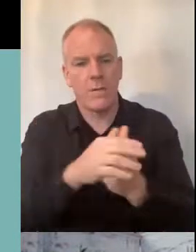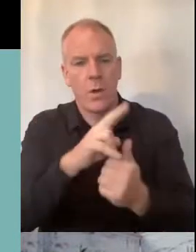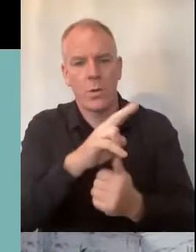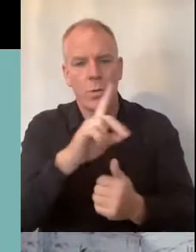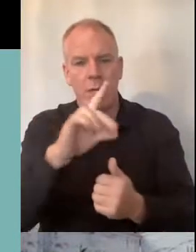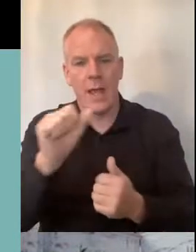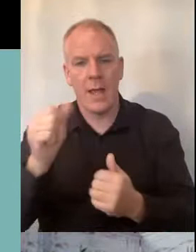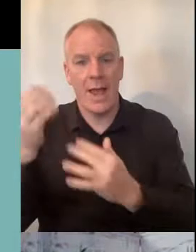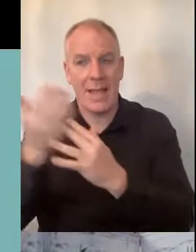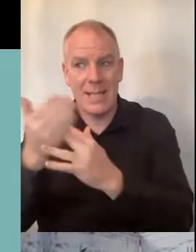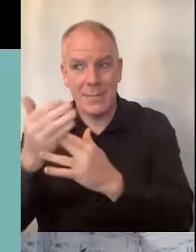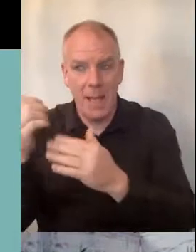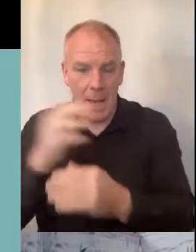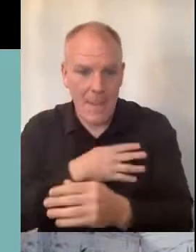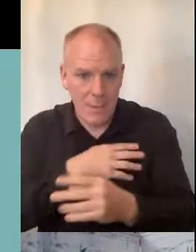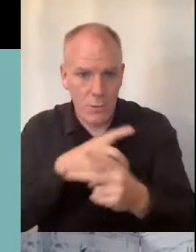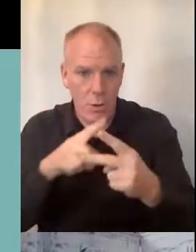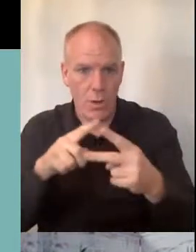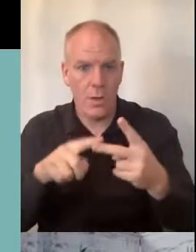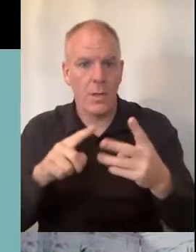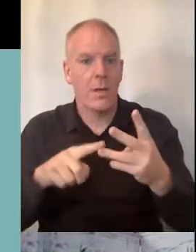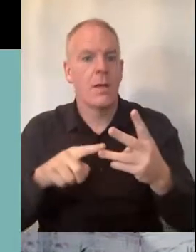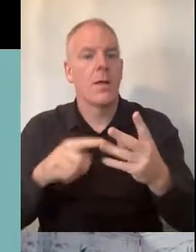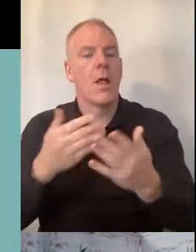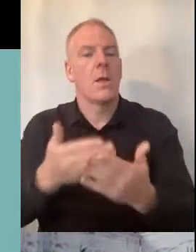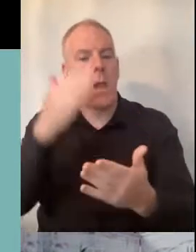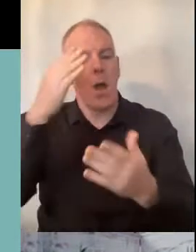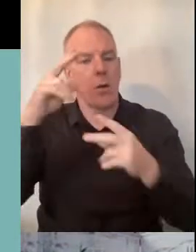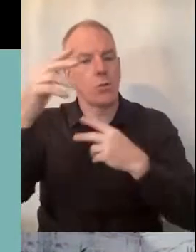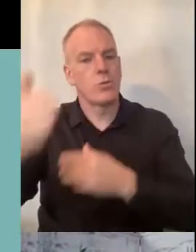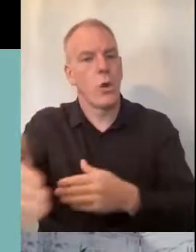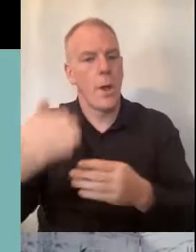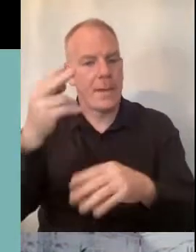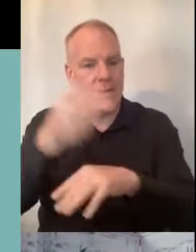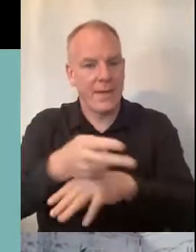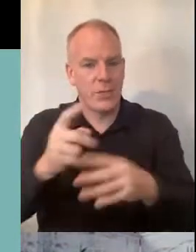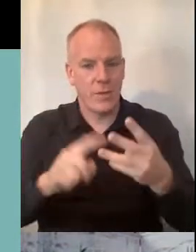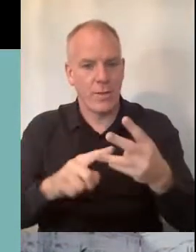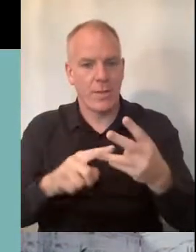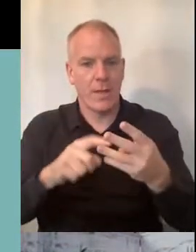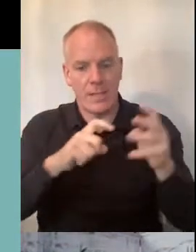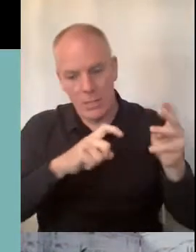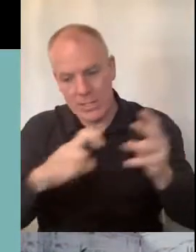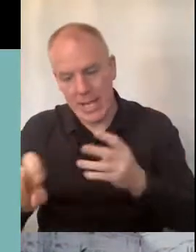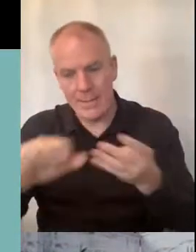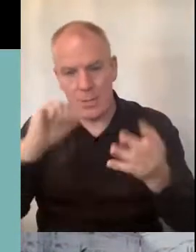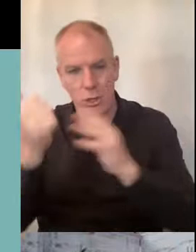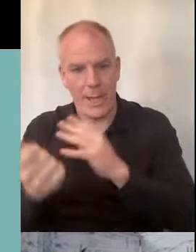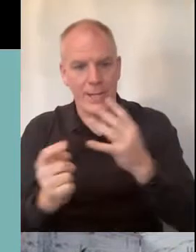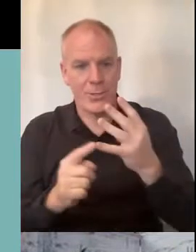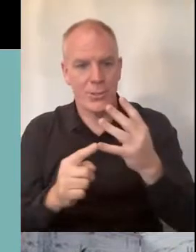accessibility ambassadors, long term interventions, sustainable change. We need committed leaders because